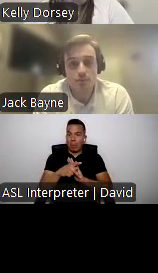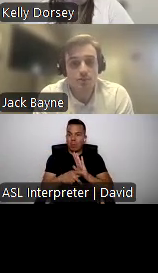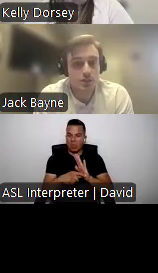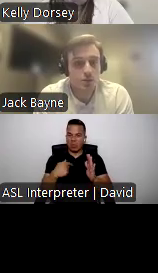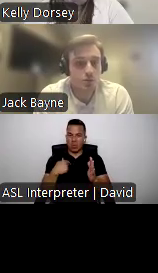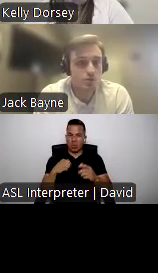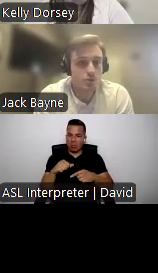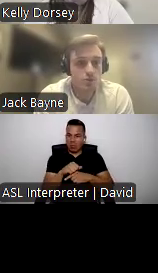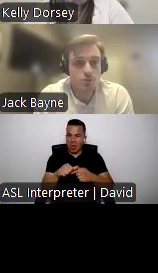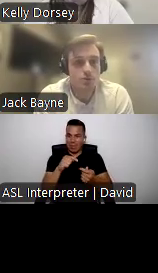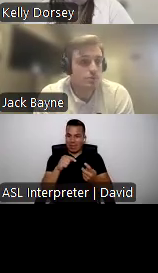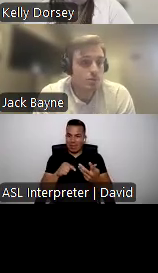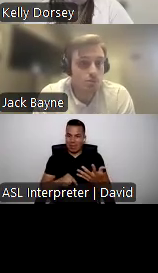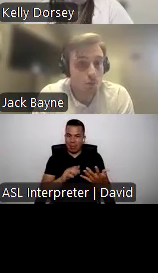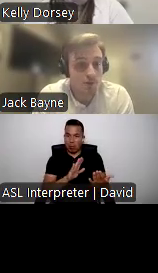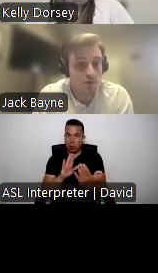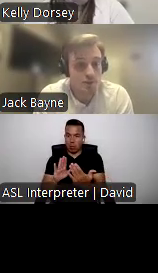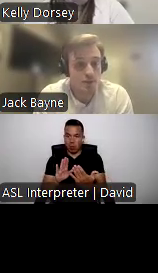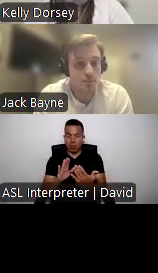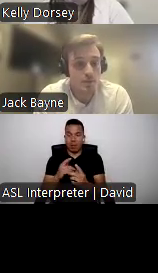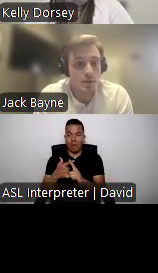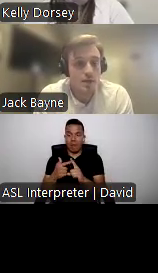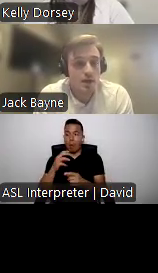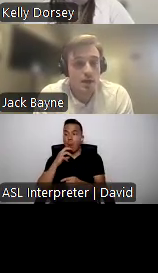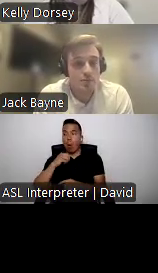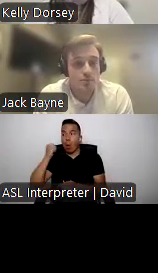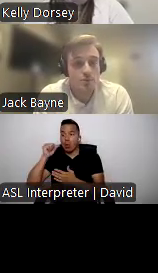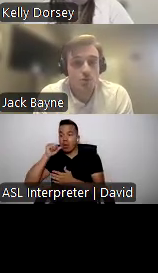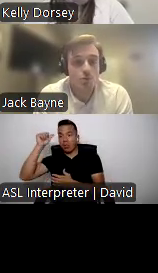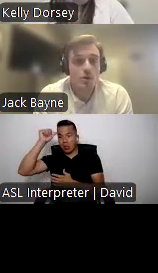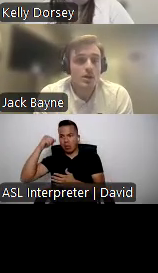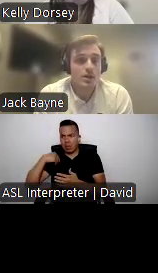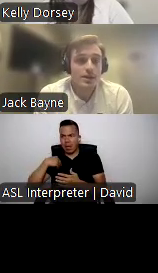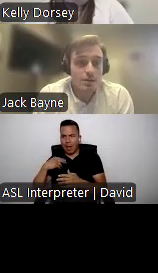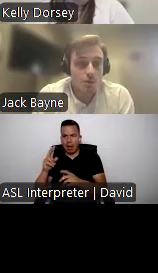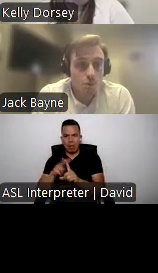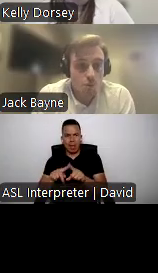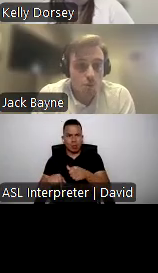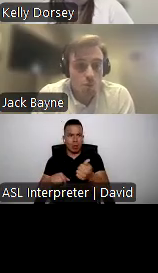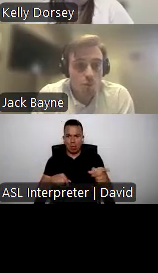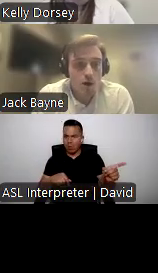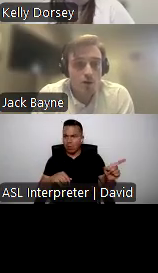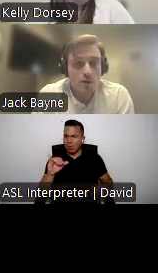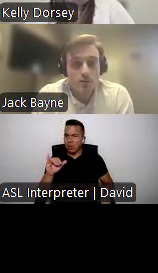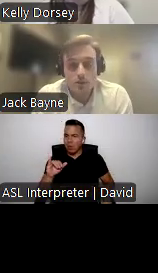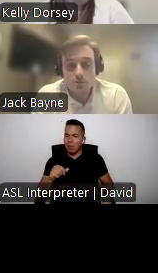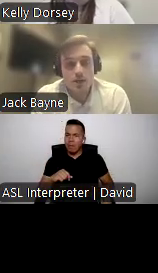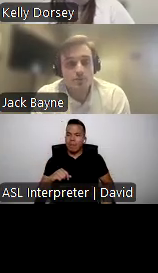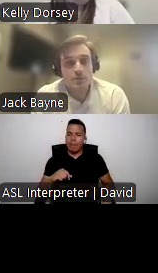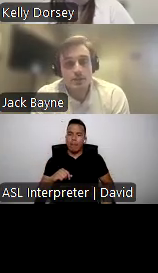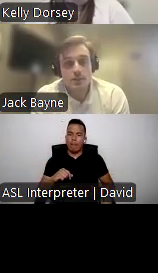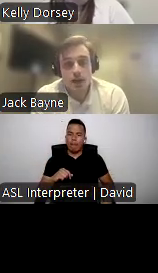from teaching older adults with more than just them. So while sometimes things could